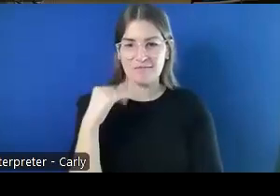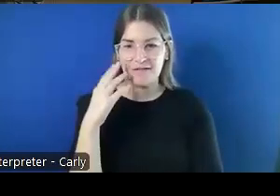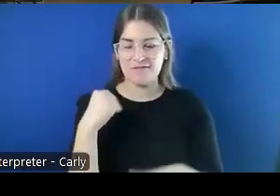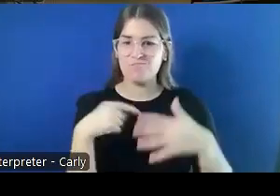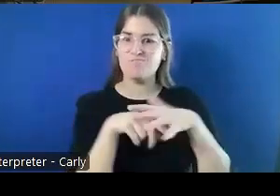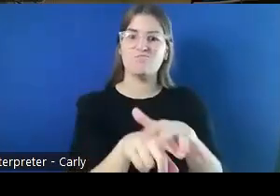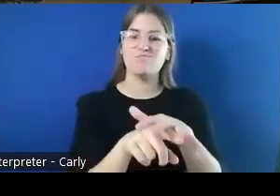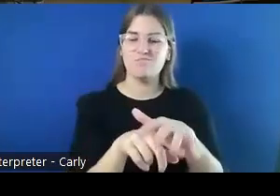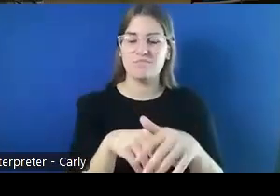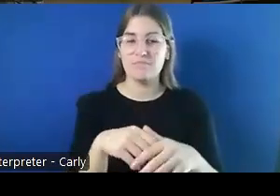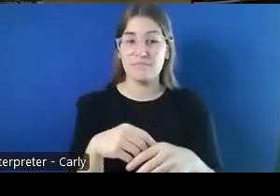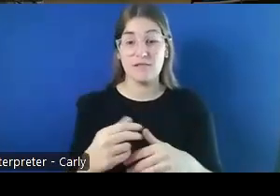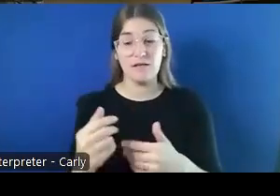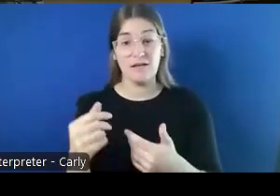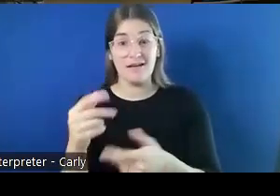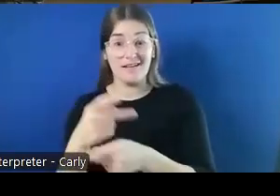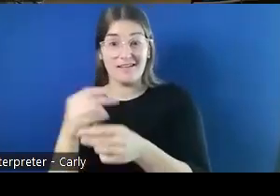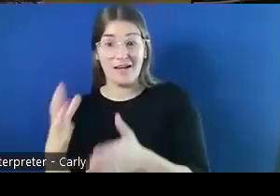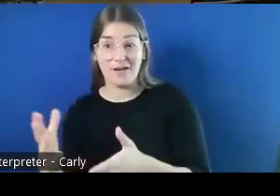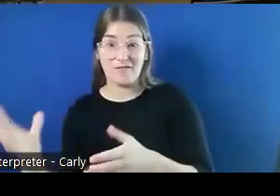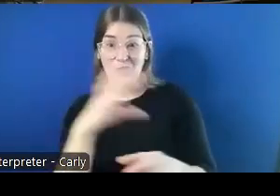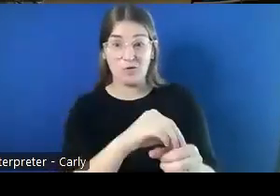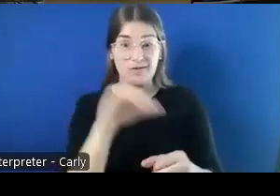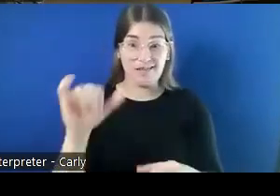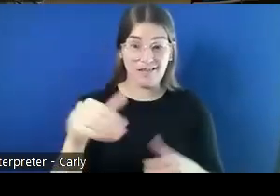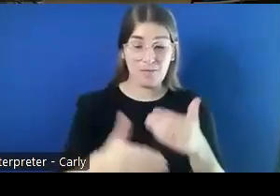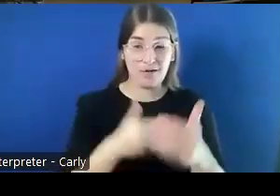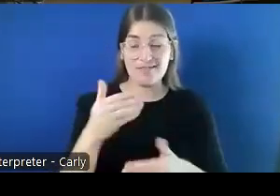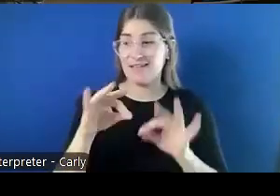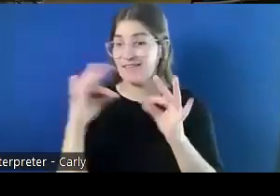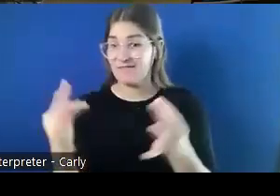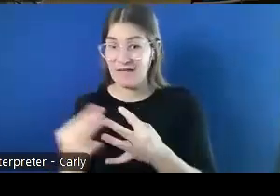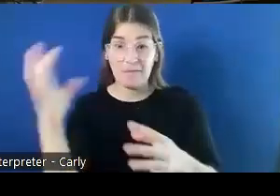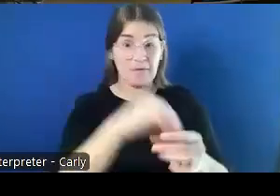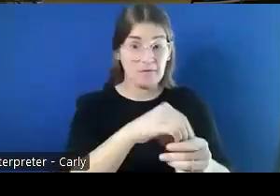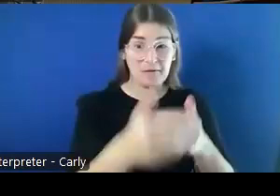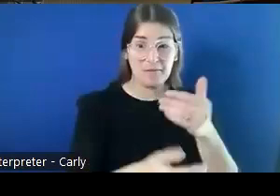caregiver and the and the unit and the diad and the family and we really have no idea what goes